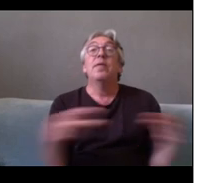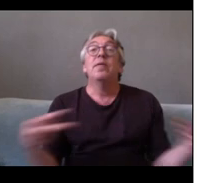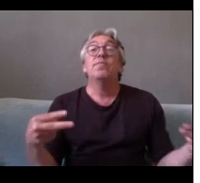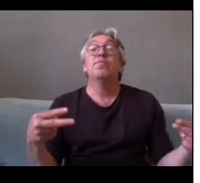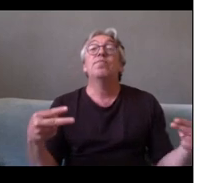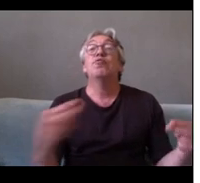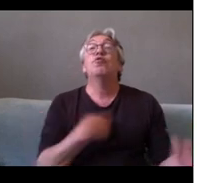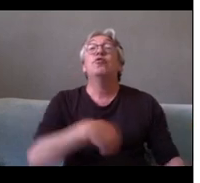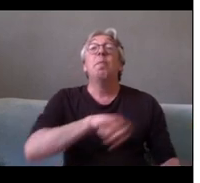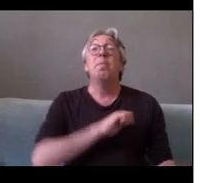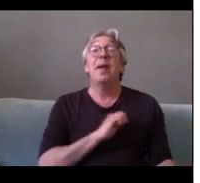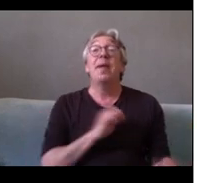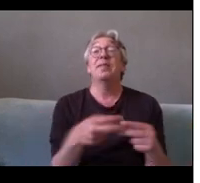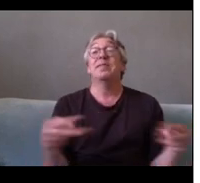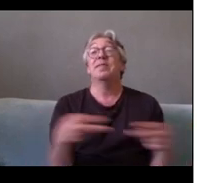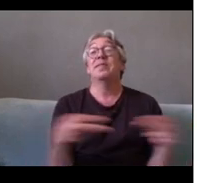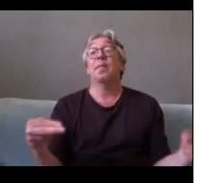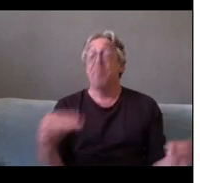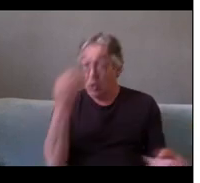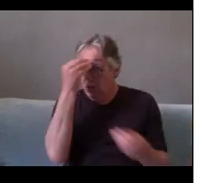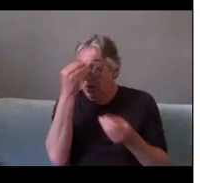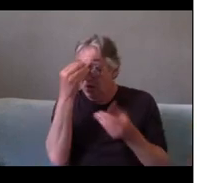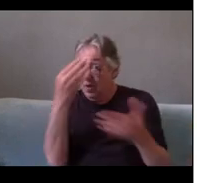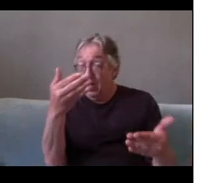So may not be as accurate or it may be better.